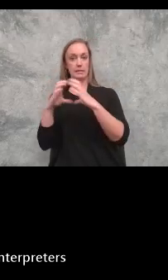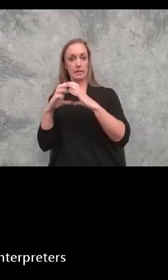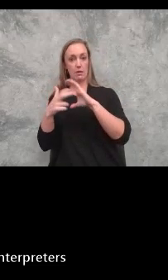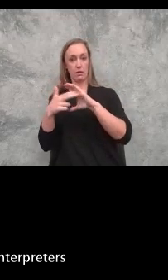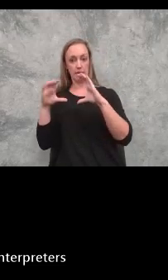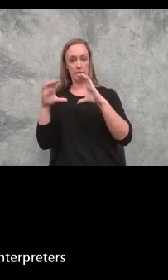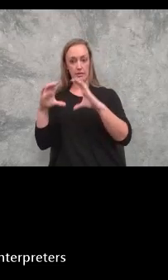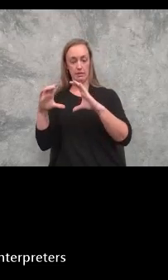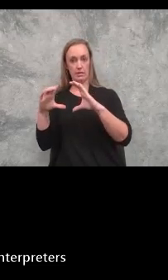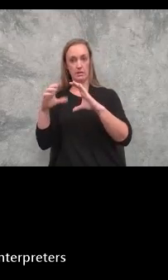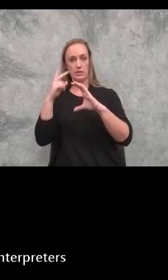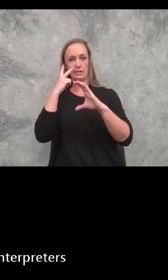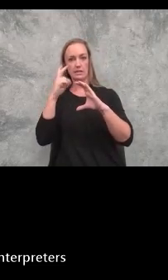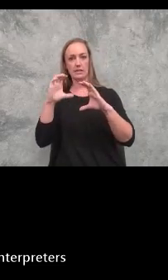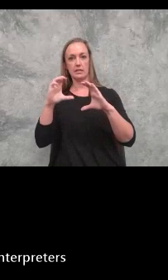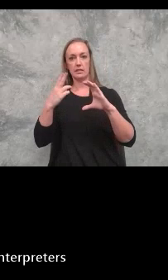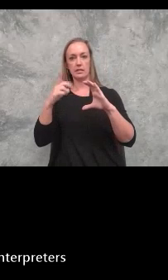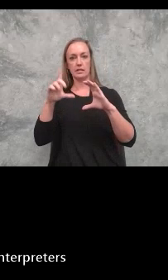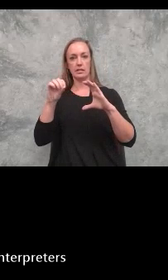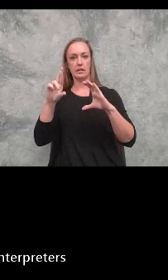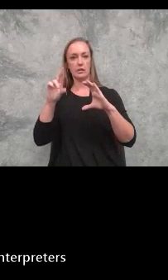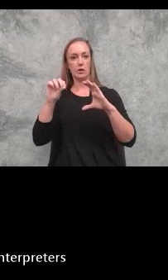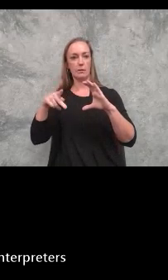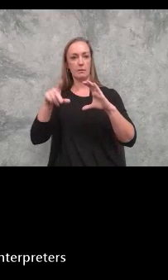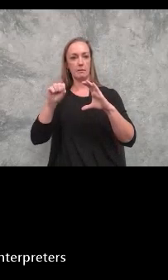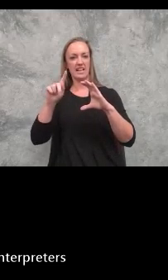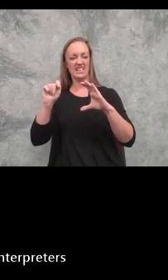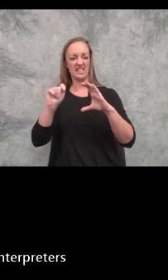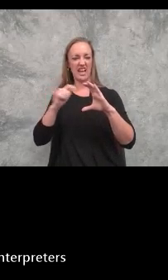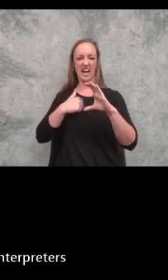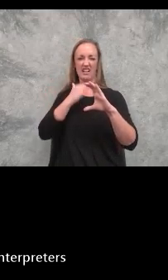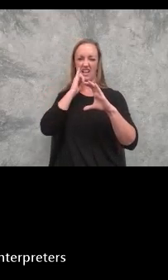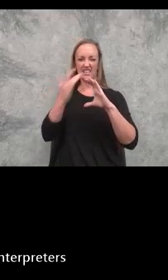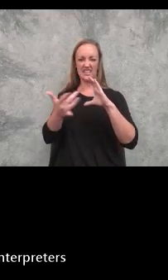you'll see the chloroplast… oops I just touched it hold on a second let me go back to it…there